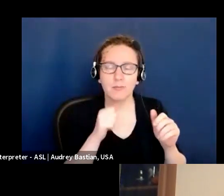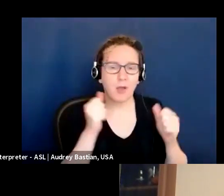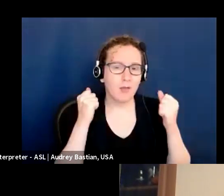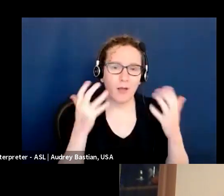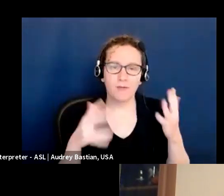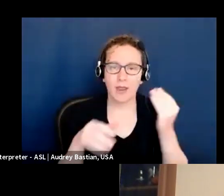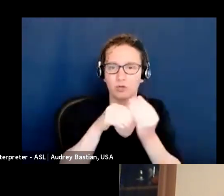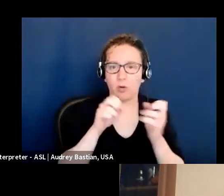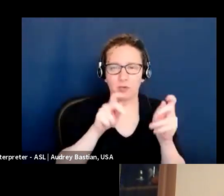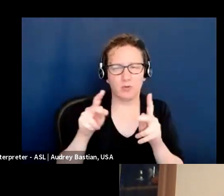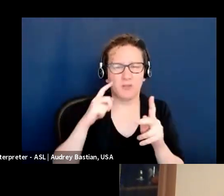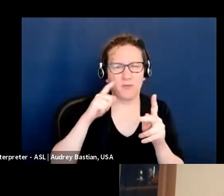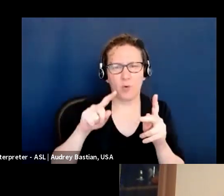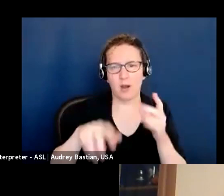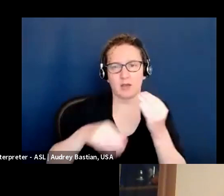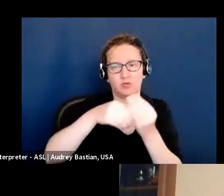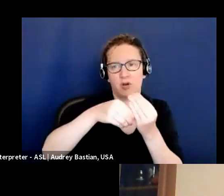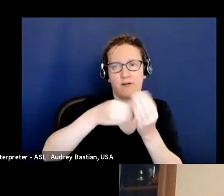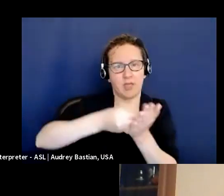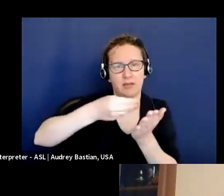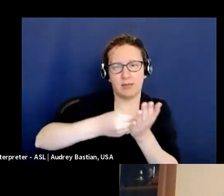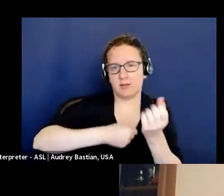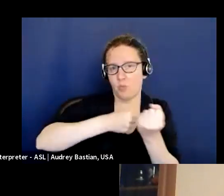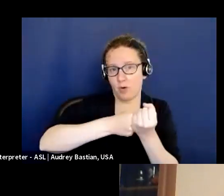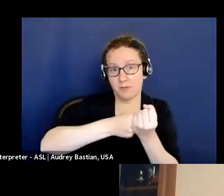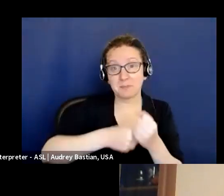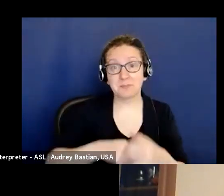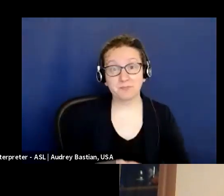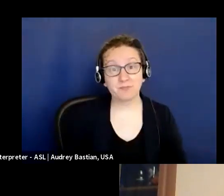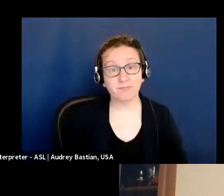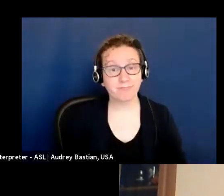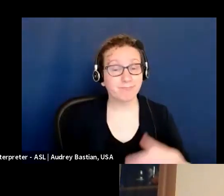opportunity for extra funding support. >> JUSTIN HARFORD: Yeah, yeah.